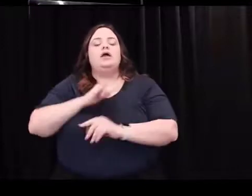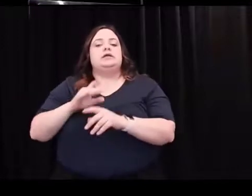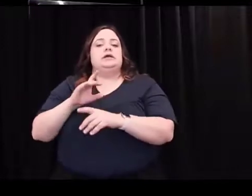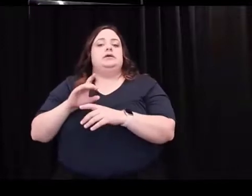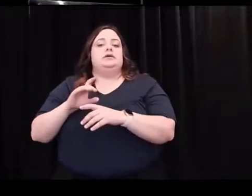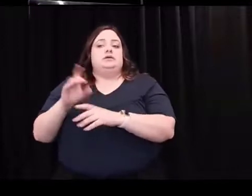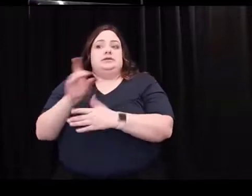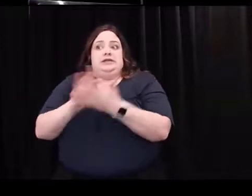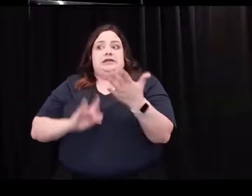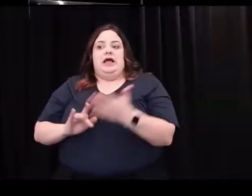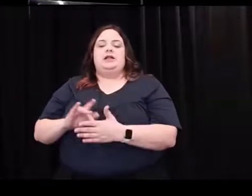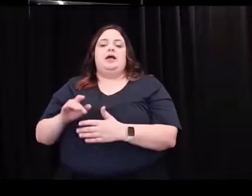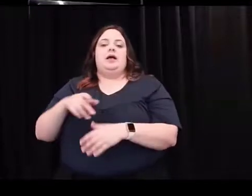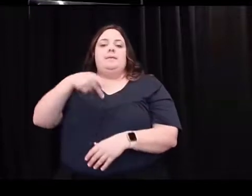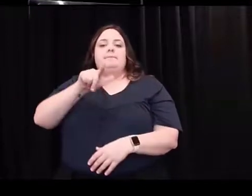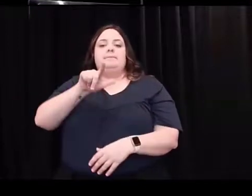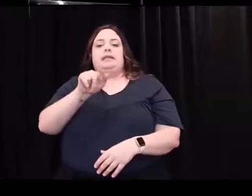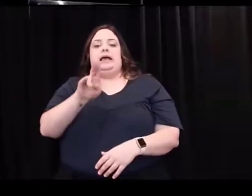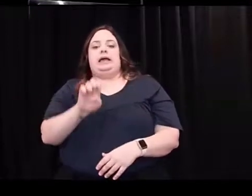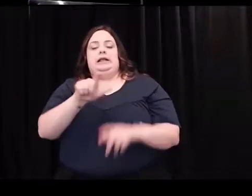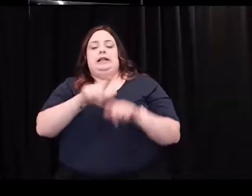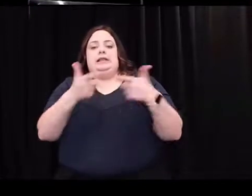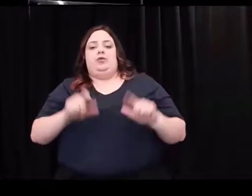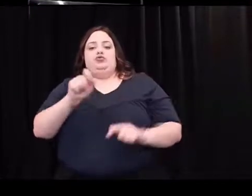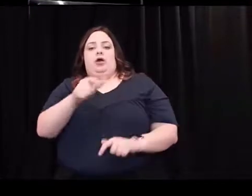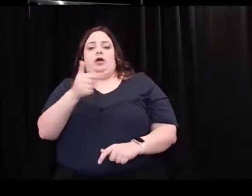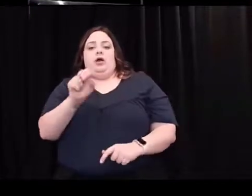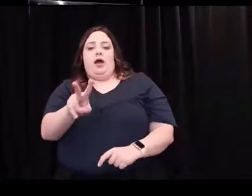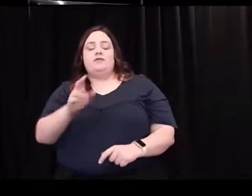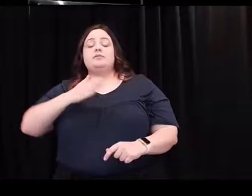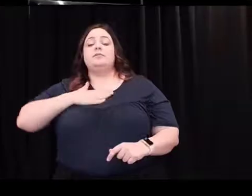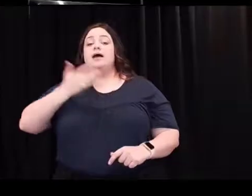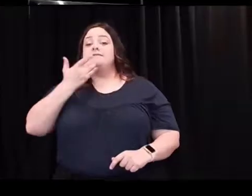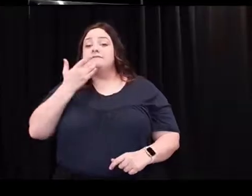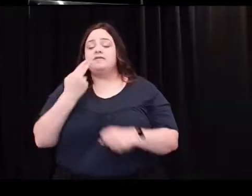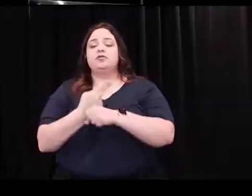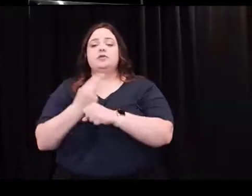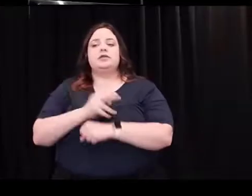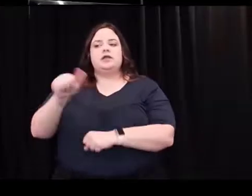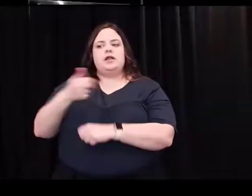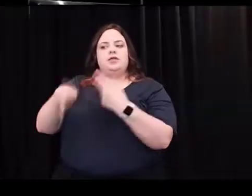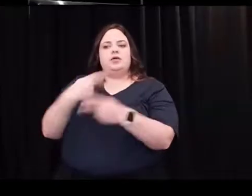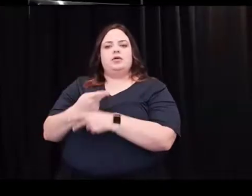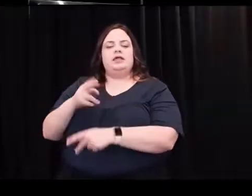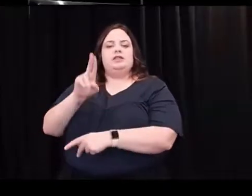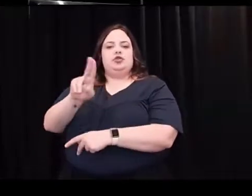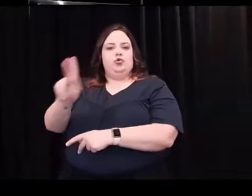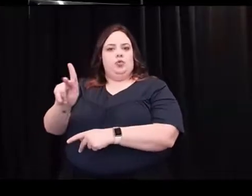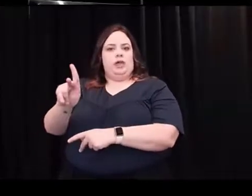my absolute favorite resource for that. There is another one in the UK that I'll try to dig